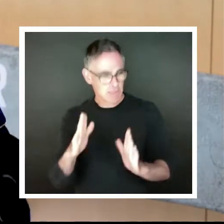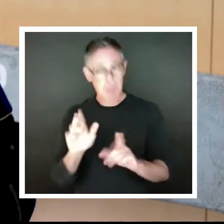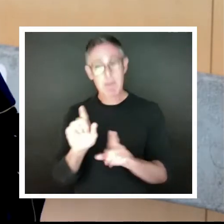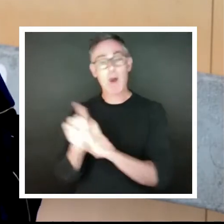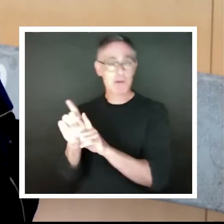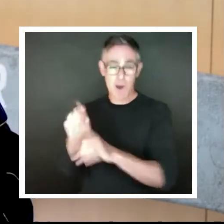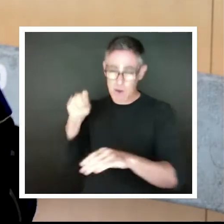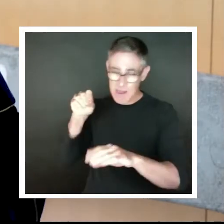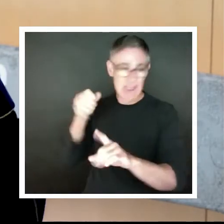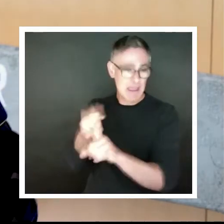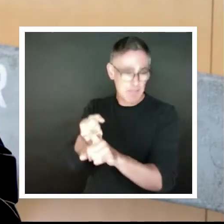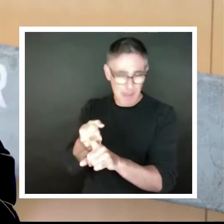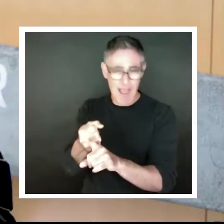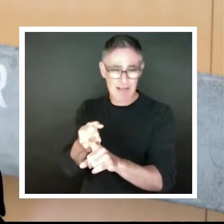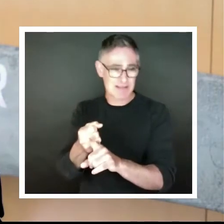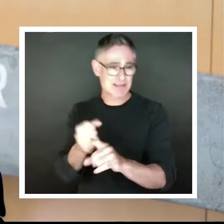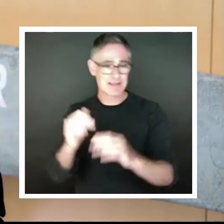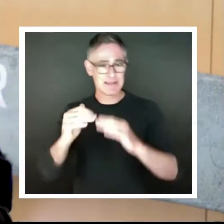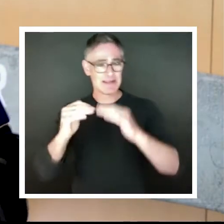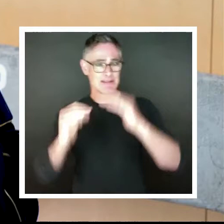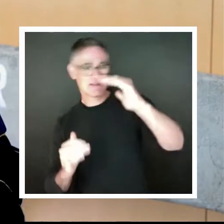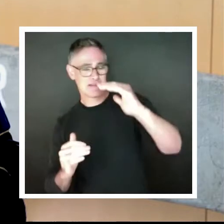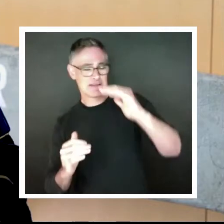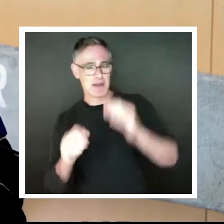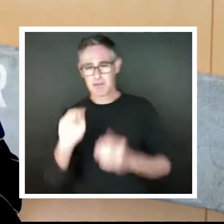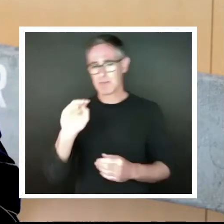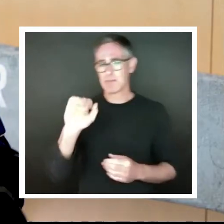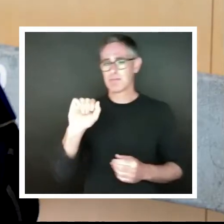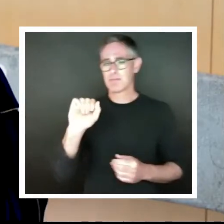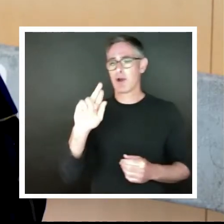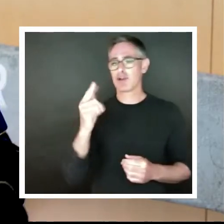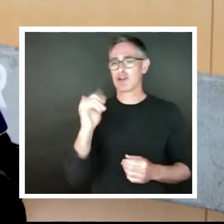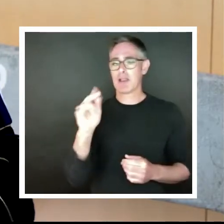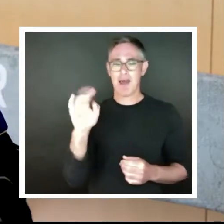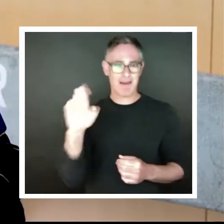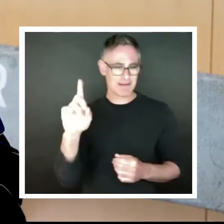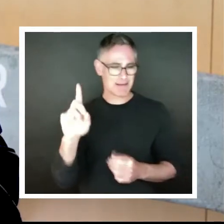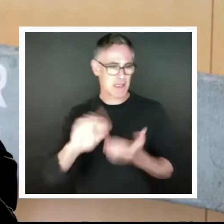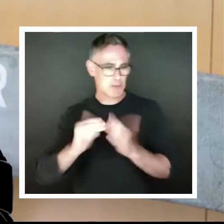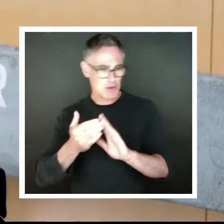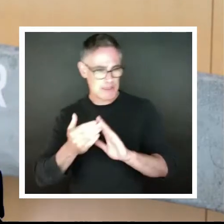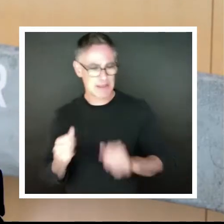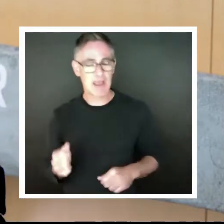Work to reinvent the built environment to improve health for everybody.